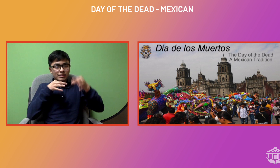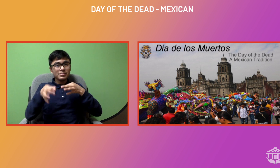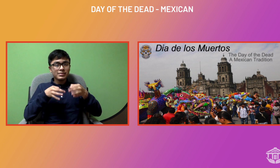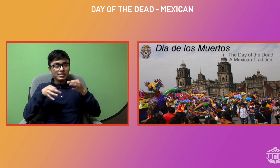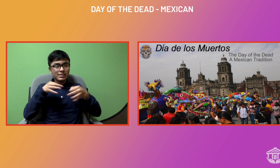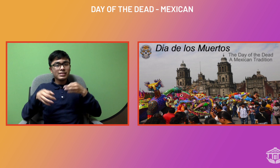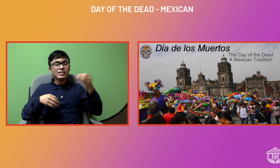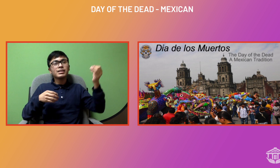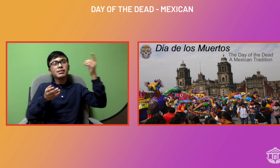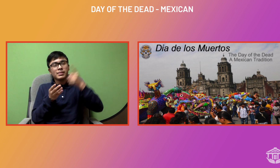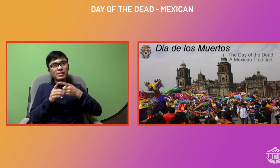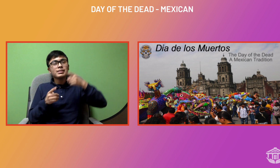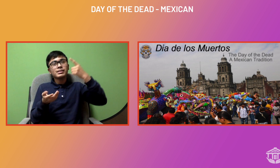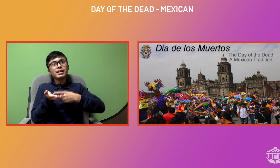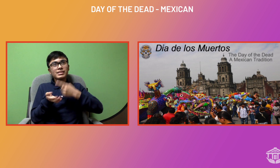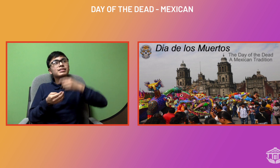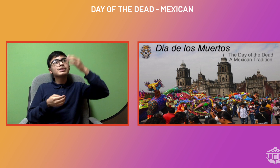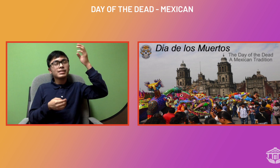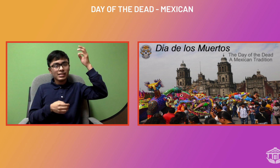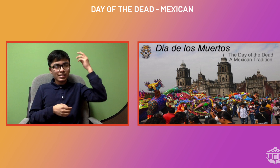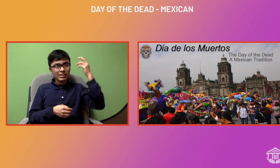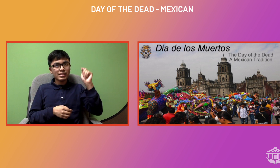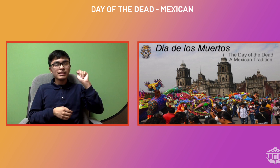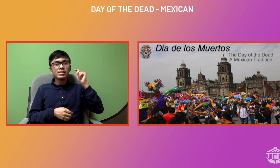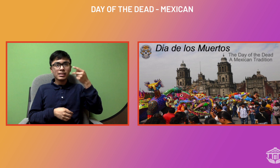I’m going to explain a little bit about the Mexican tradition of The Day of the Dead.